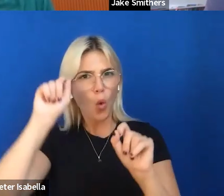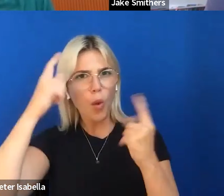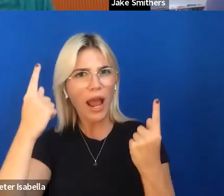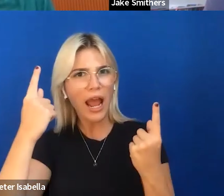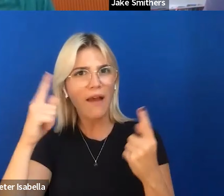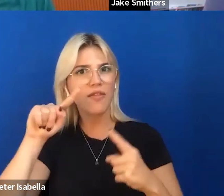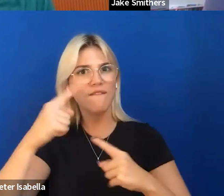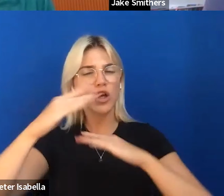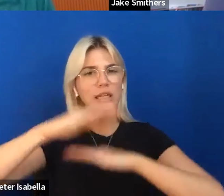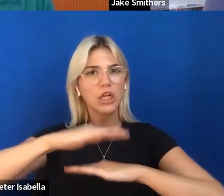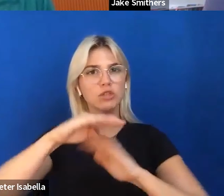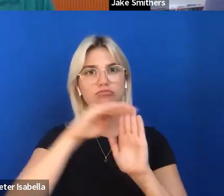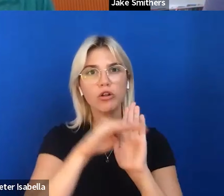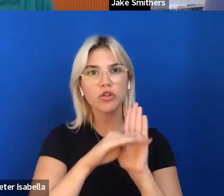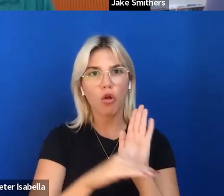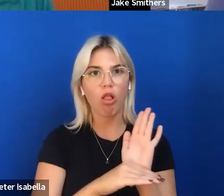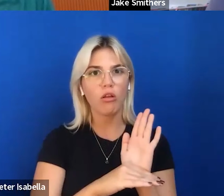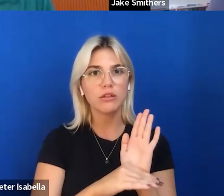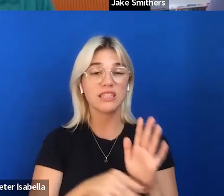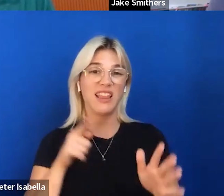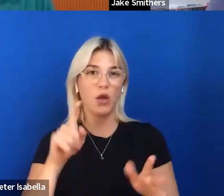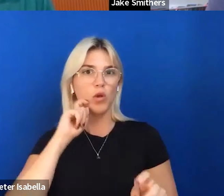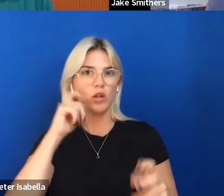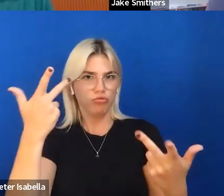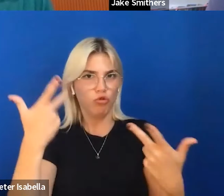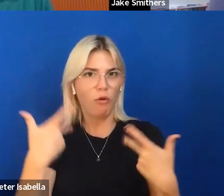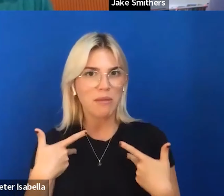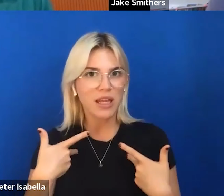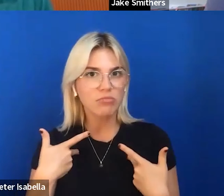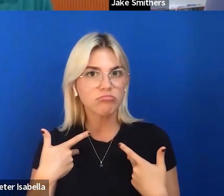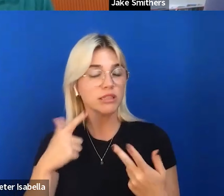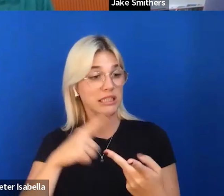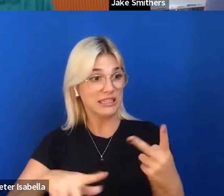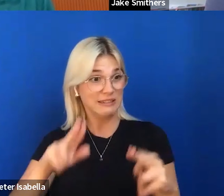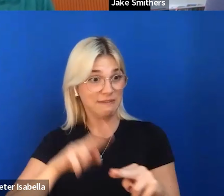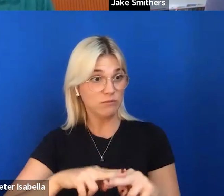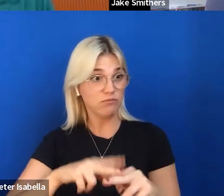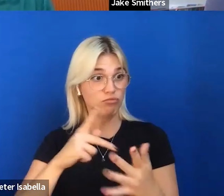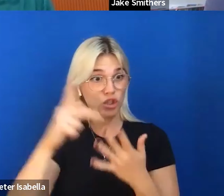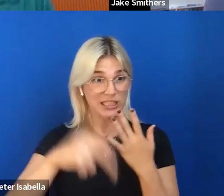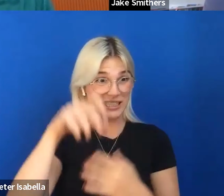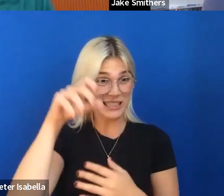They'll indicate to us that if a project is and then we'll do some further checks.